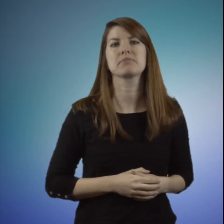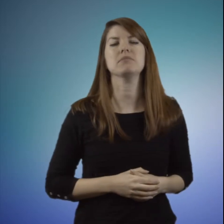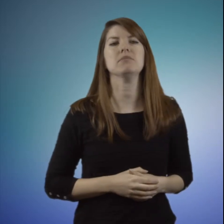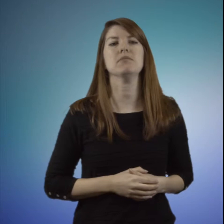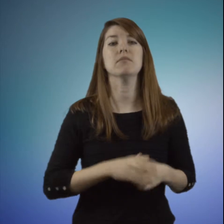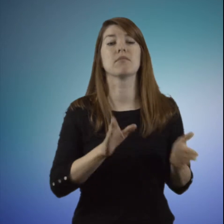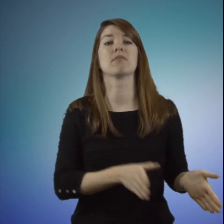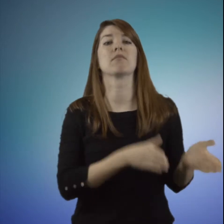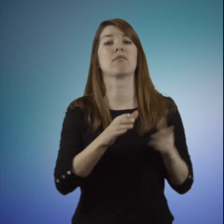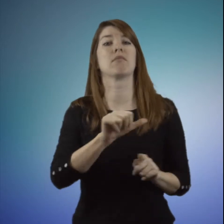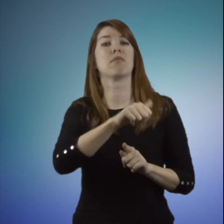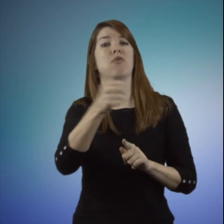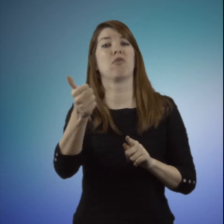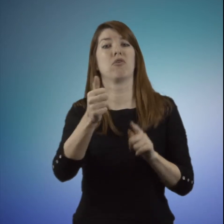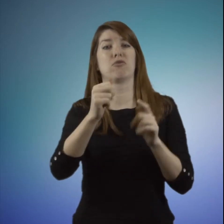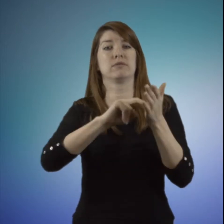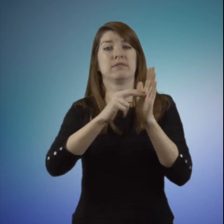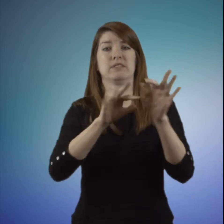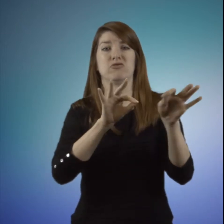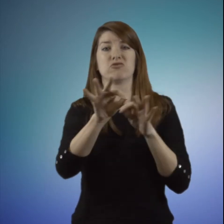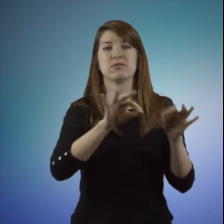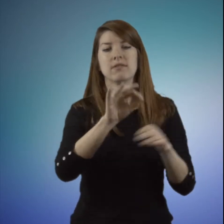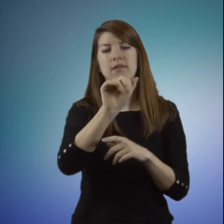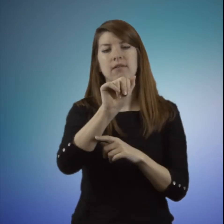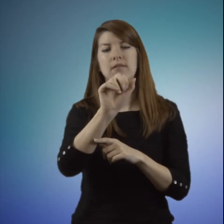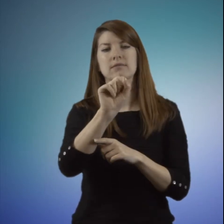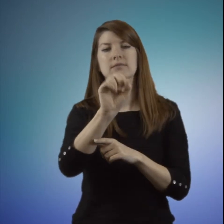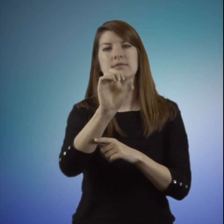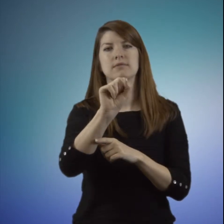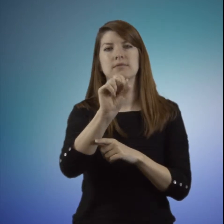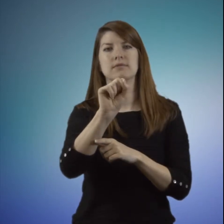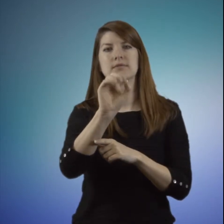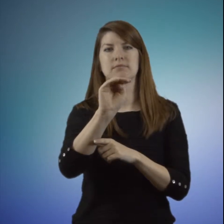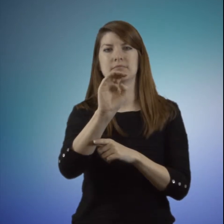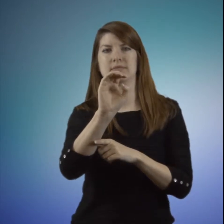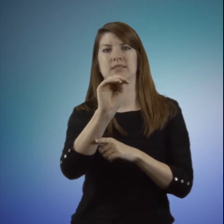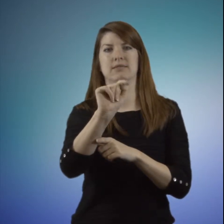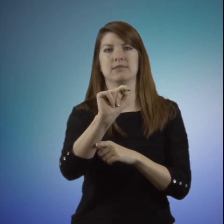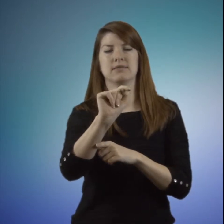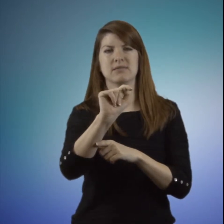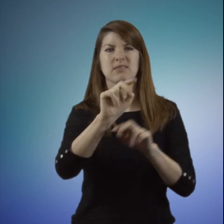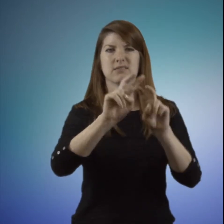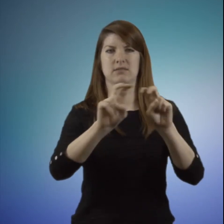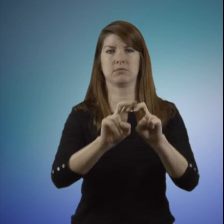Another definition is assessment. And I know that evaluation and assessment often get mixed up.